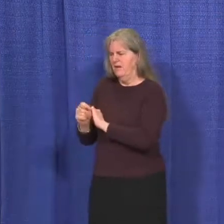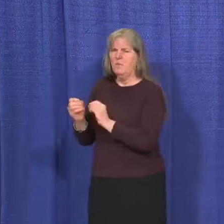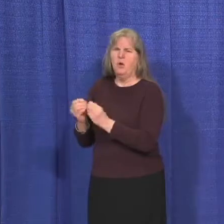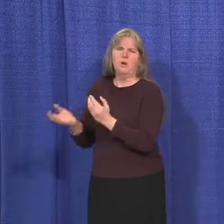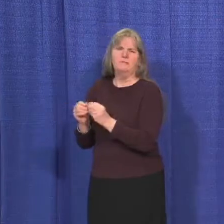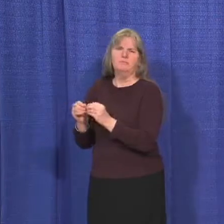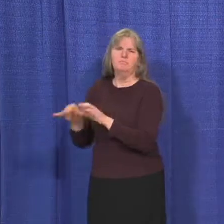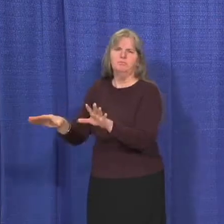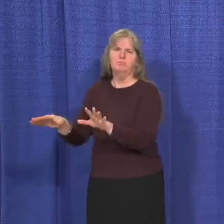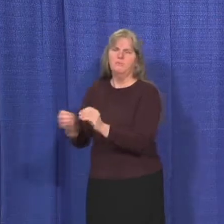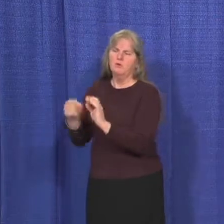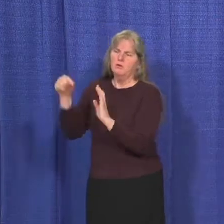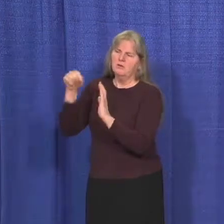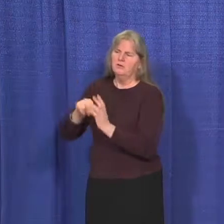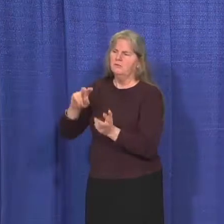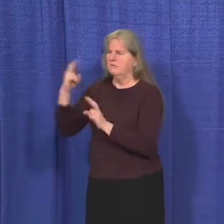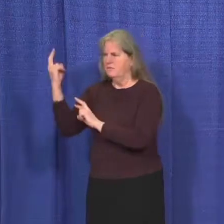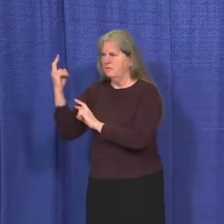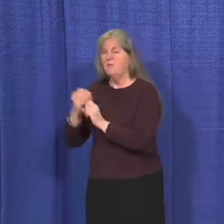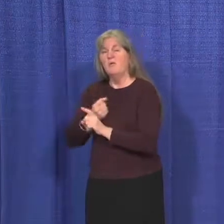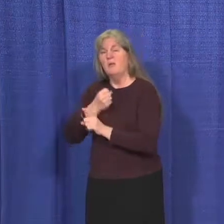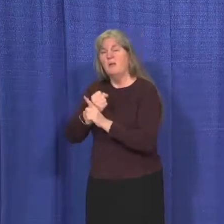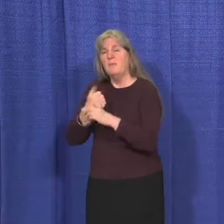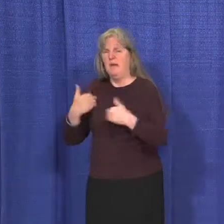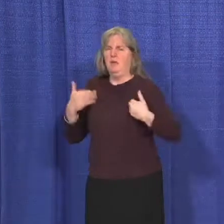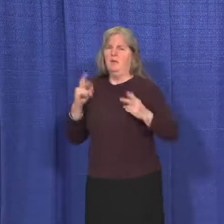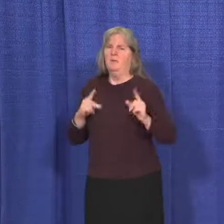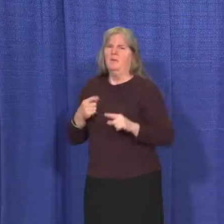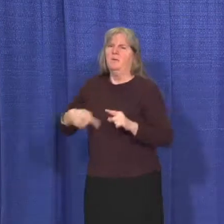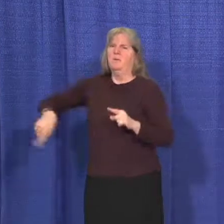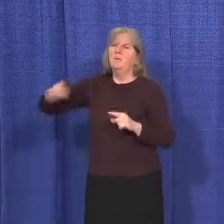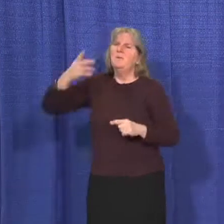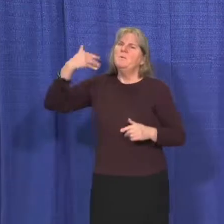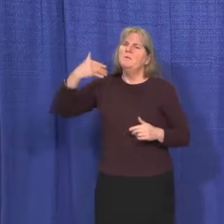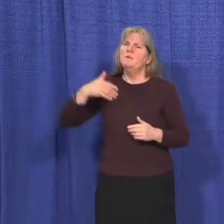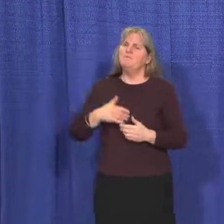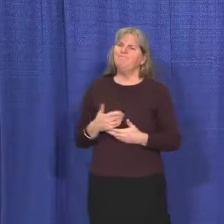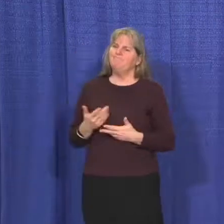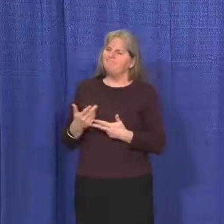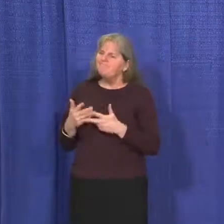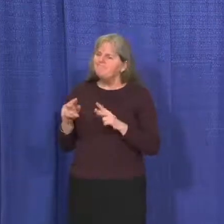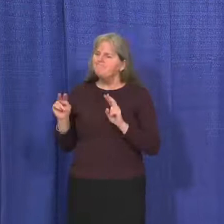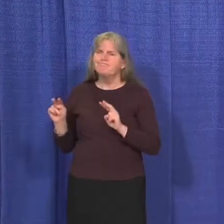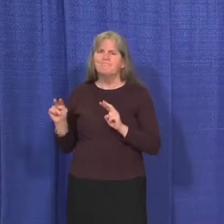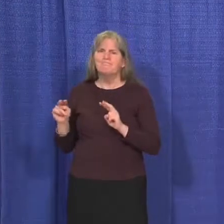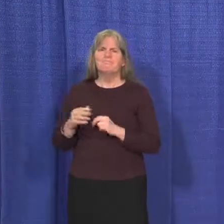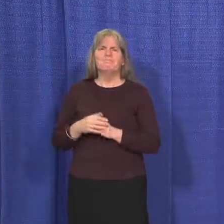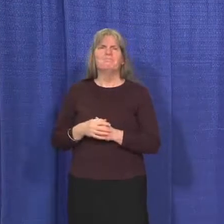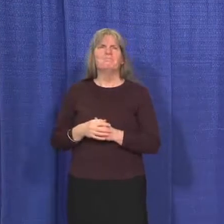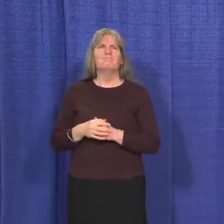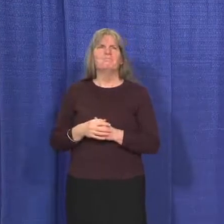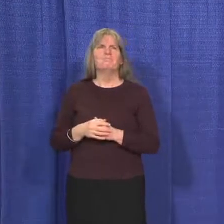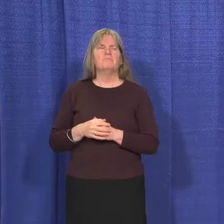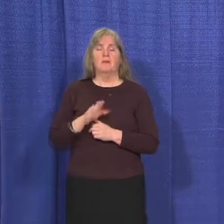transmissible, more severe, and affect younger people.